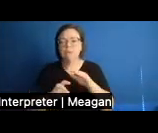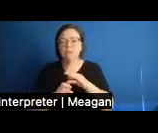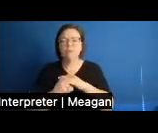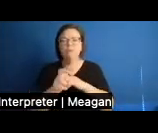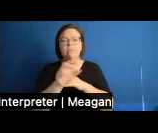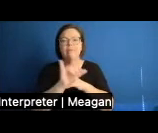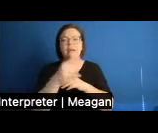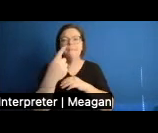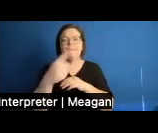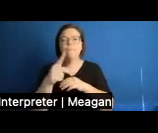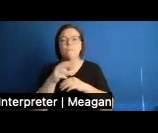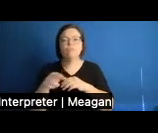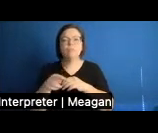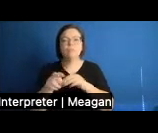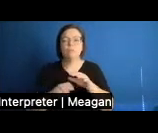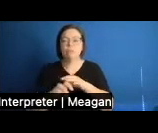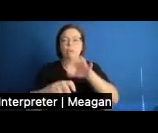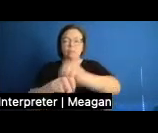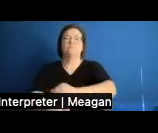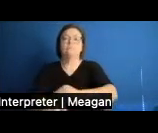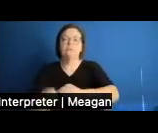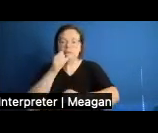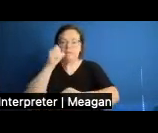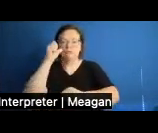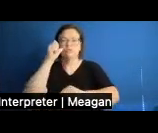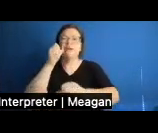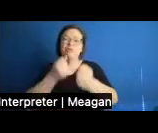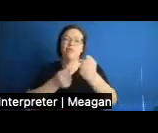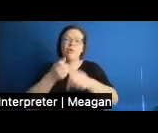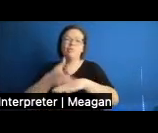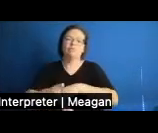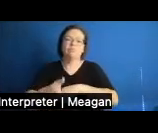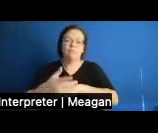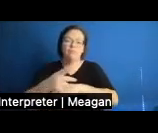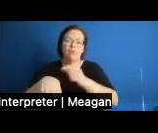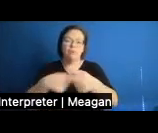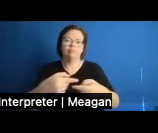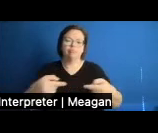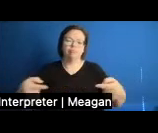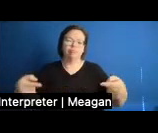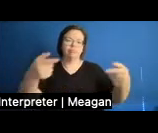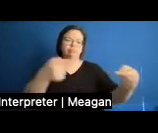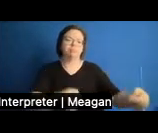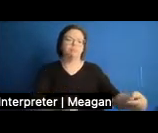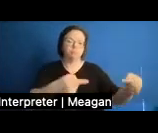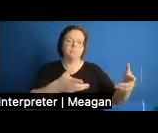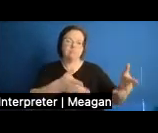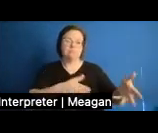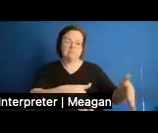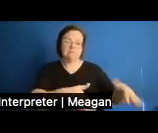this runner was caught yesterday by a car—we lay it dead in the weeds…rabbits roll in the yard